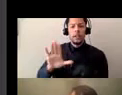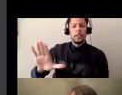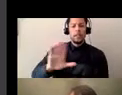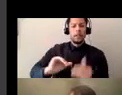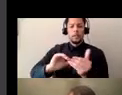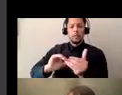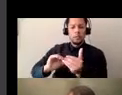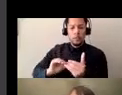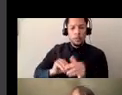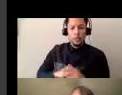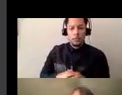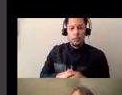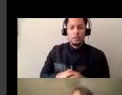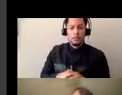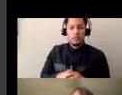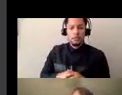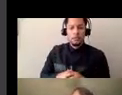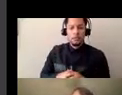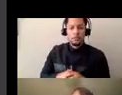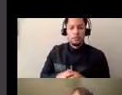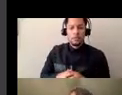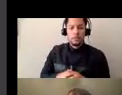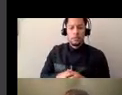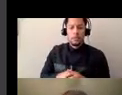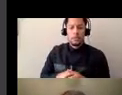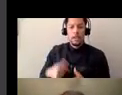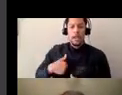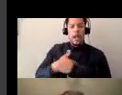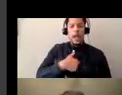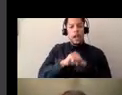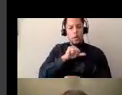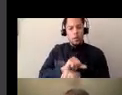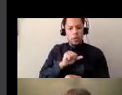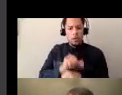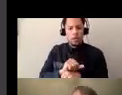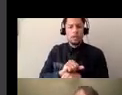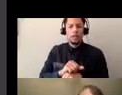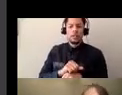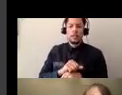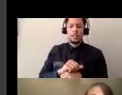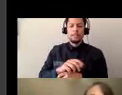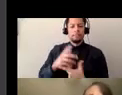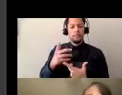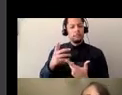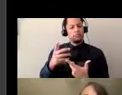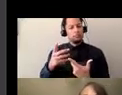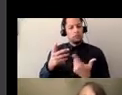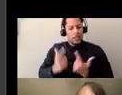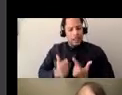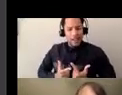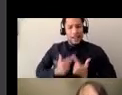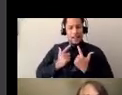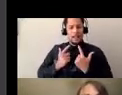. >> Thank you Sharon Brisolara: So I'm going